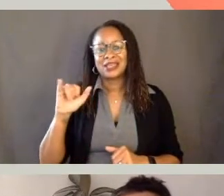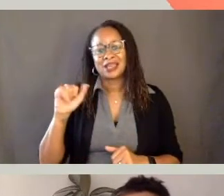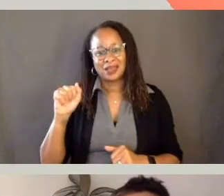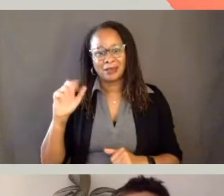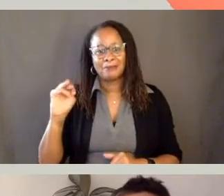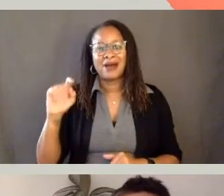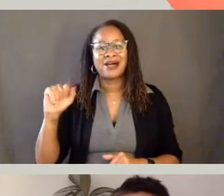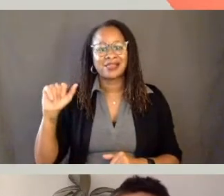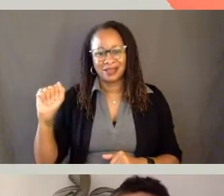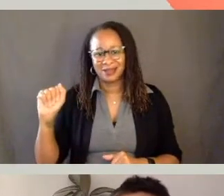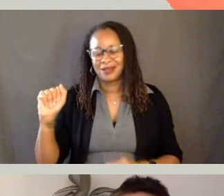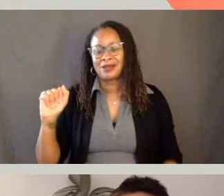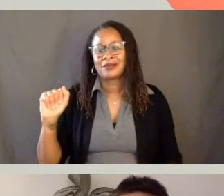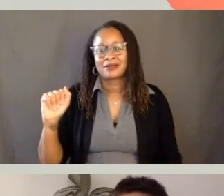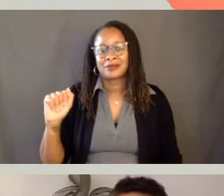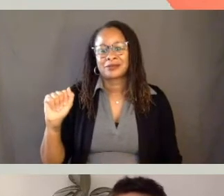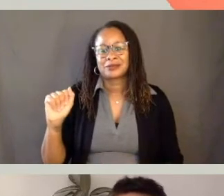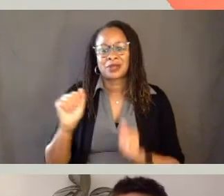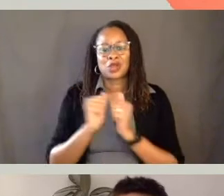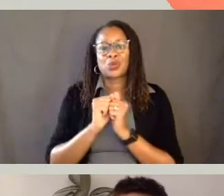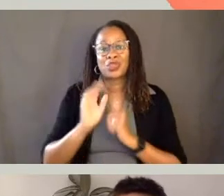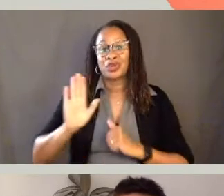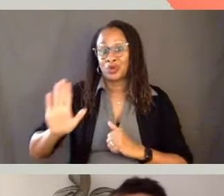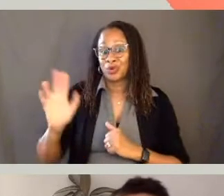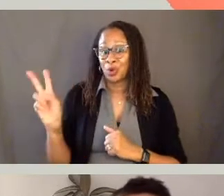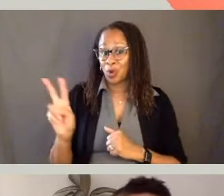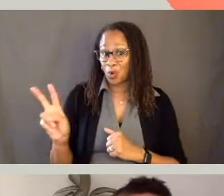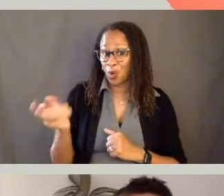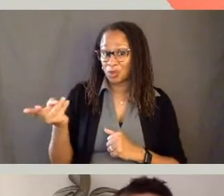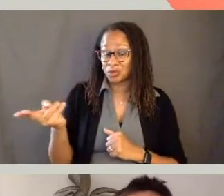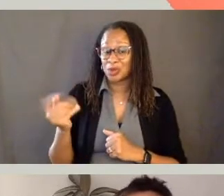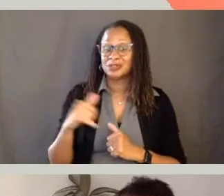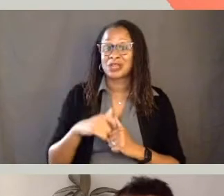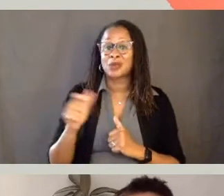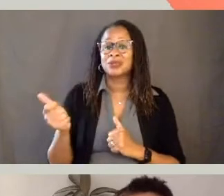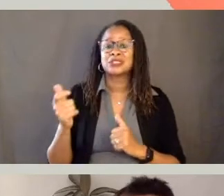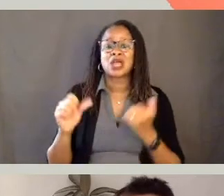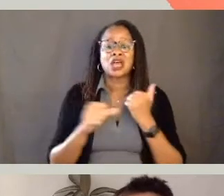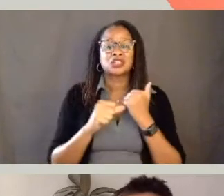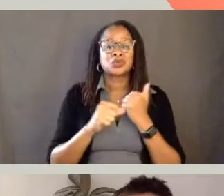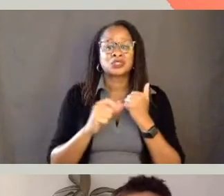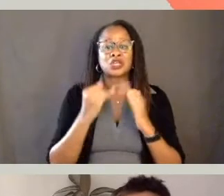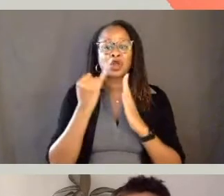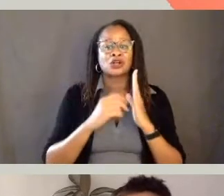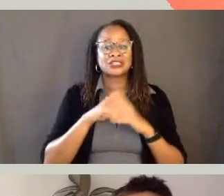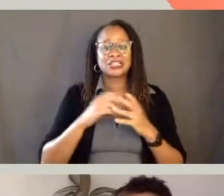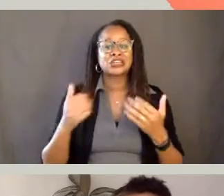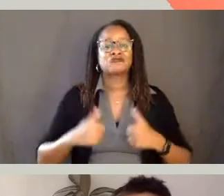with her I was also one of her associate artists and residents.